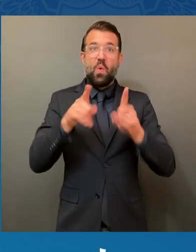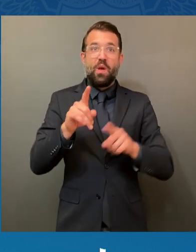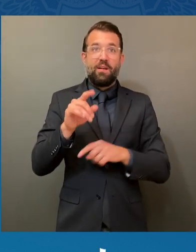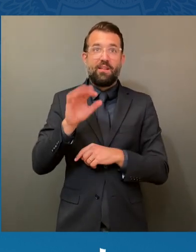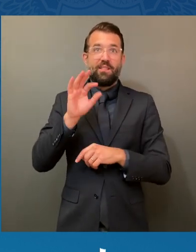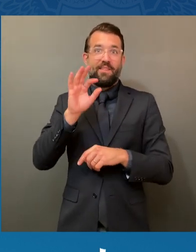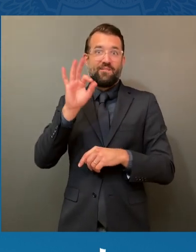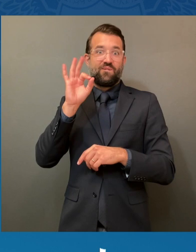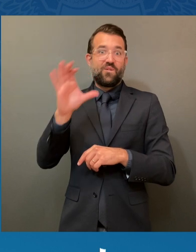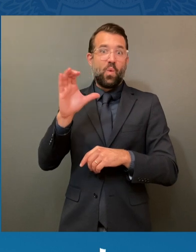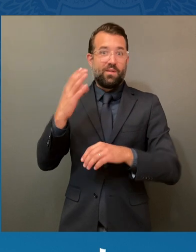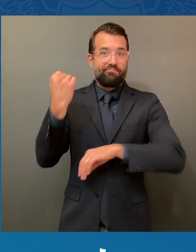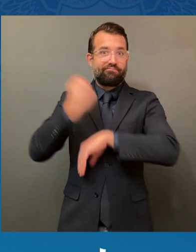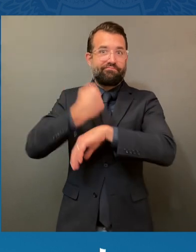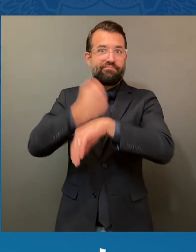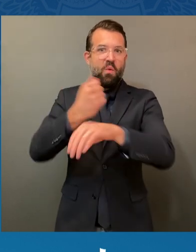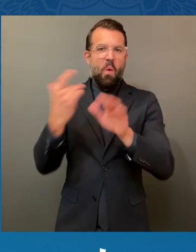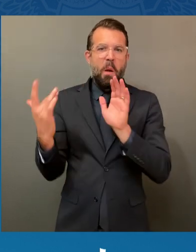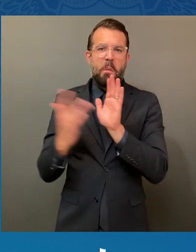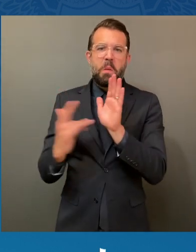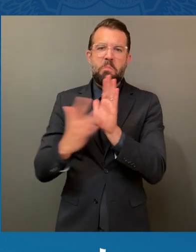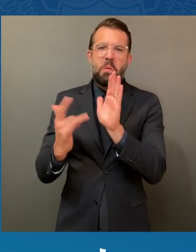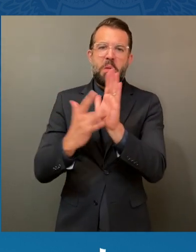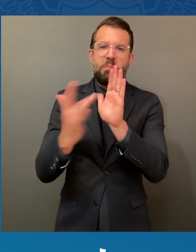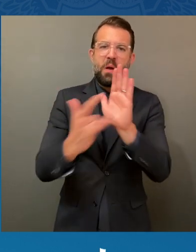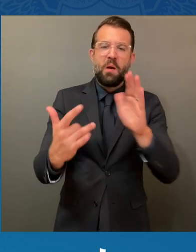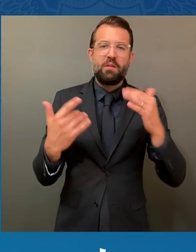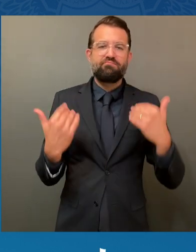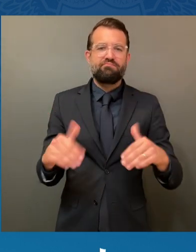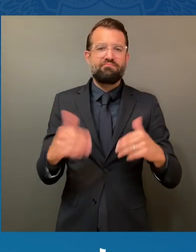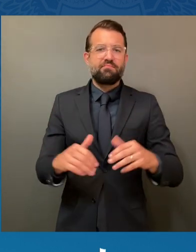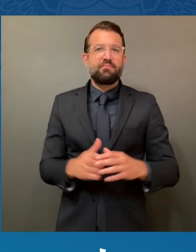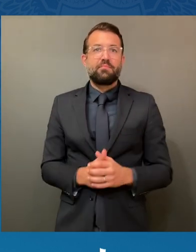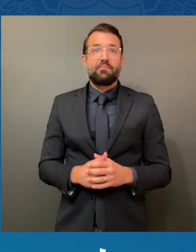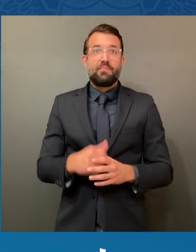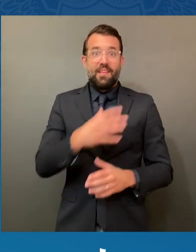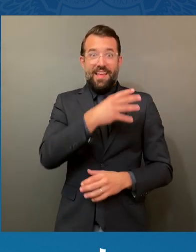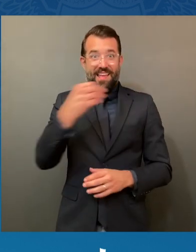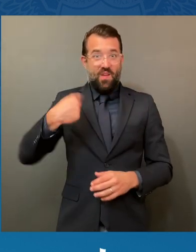with so many of you here is when we led a multistate -- or I think at least nine of us --